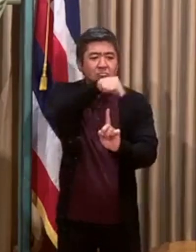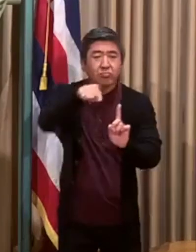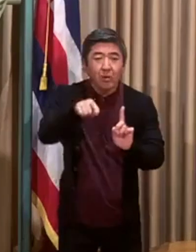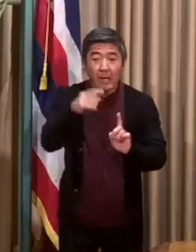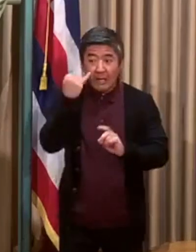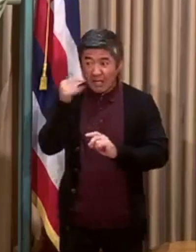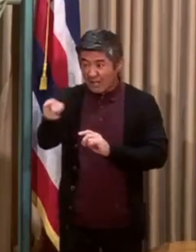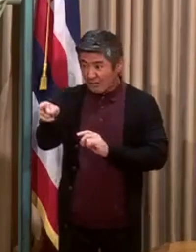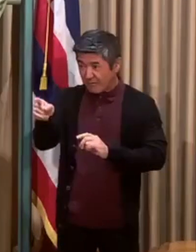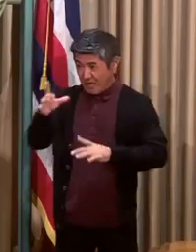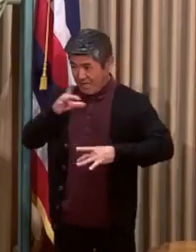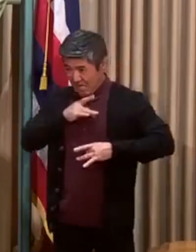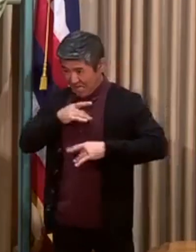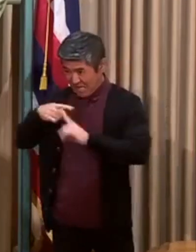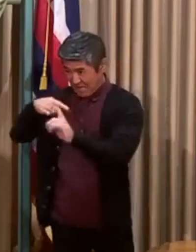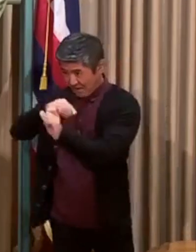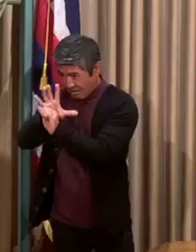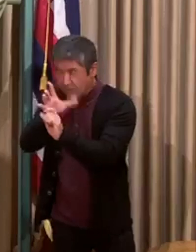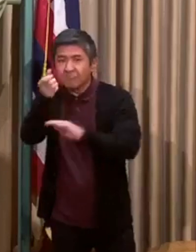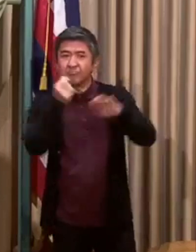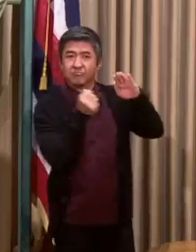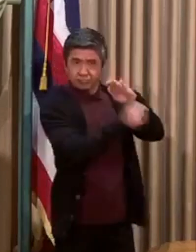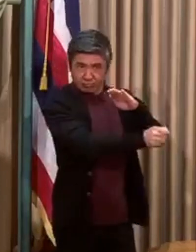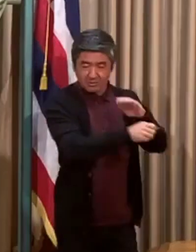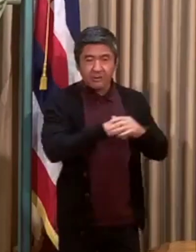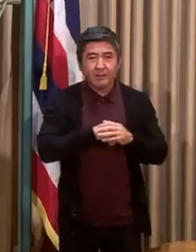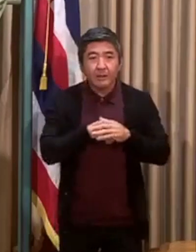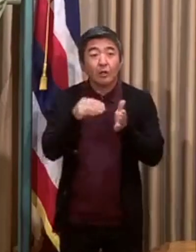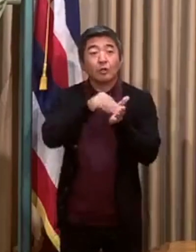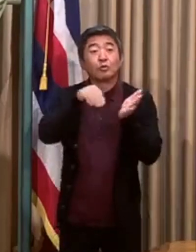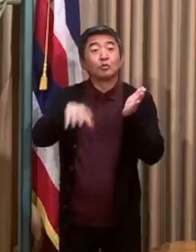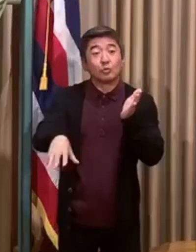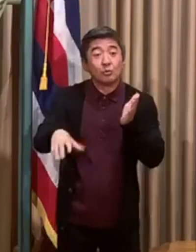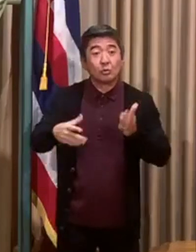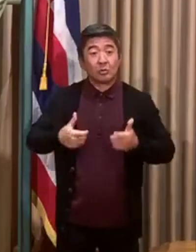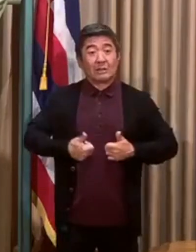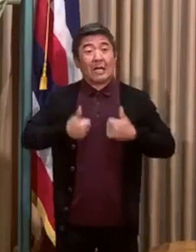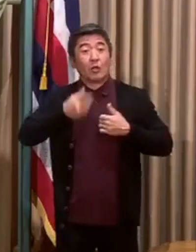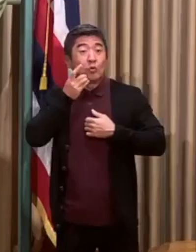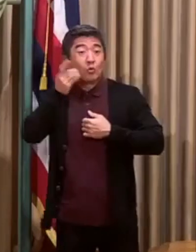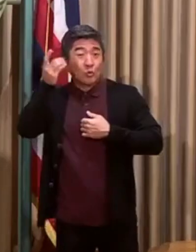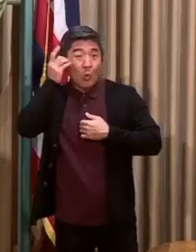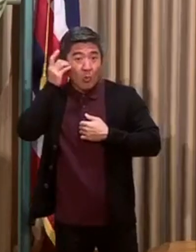We do expect to have our student residence halls open on our Mānoa and Hilo campuses